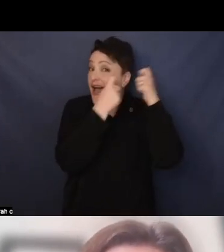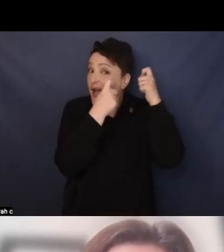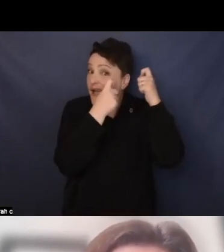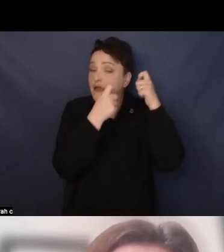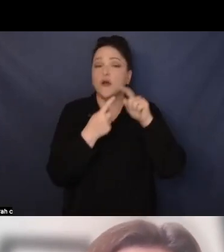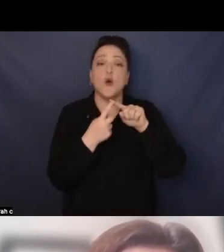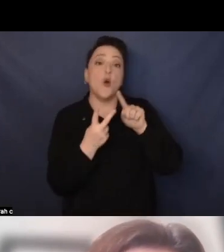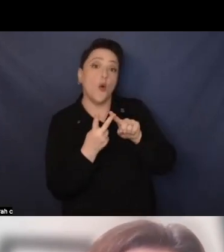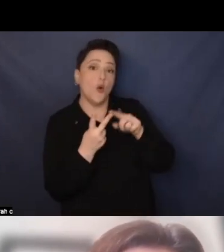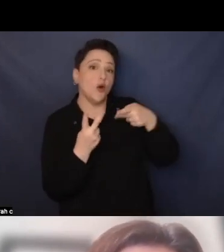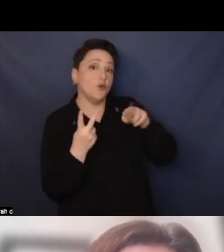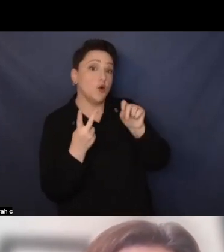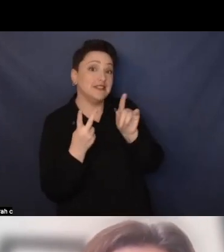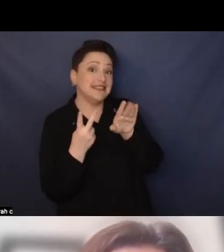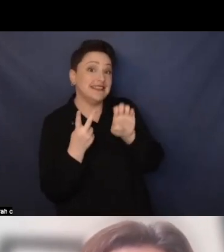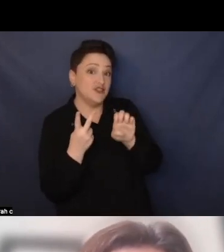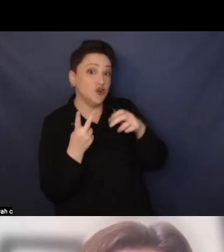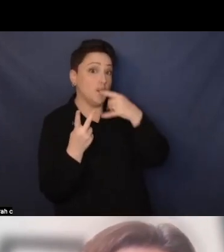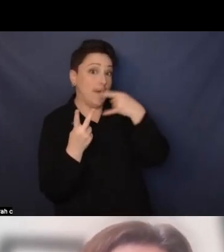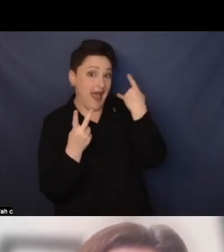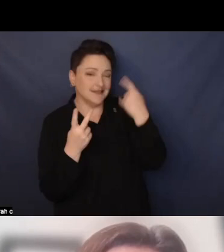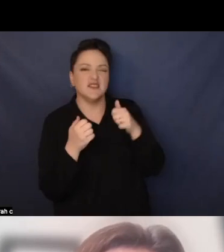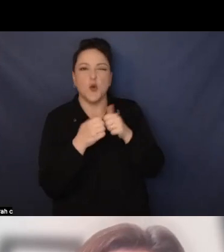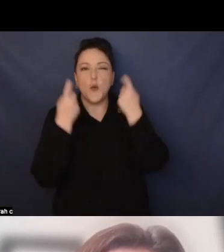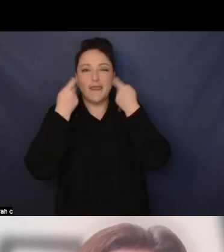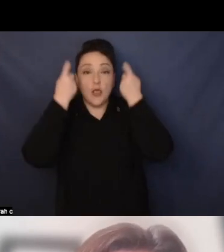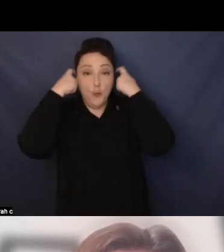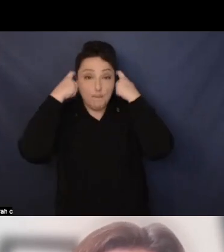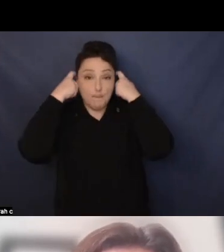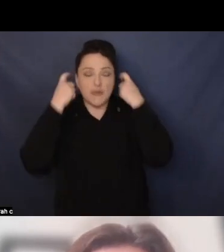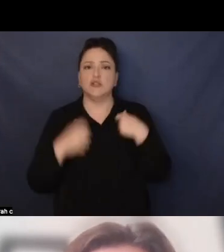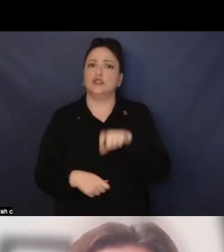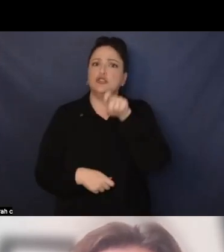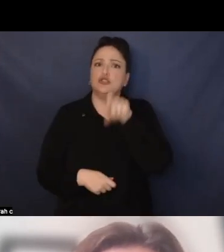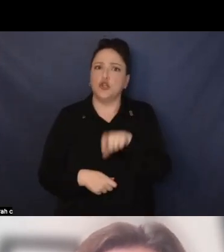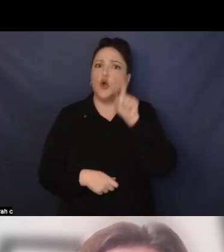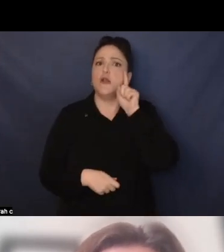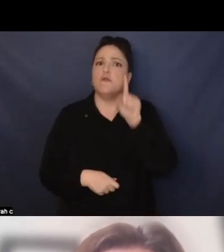masks with ear loops, should be used for source control. What source control means,